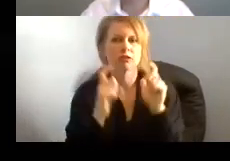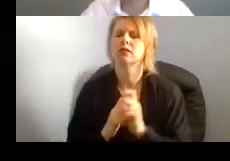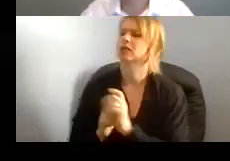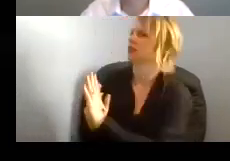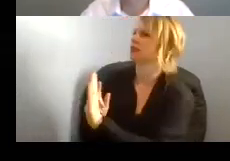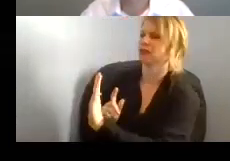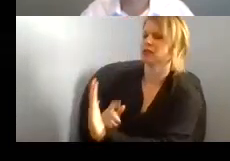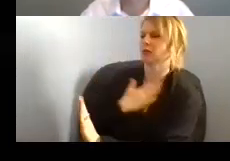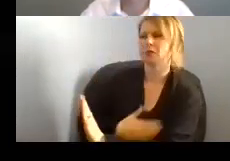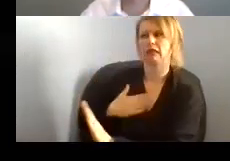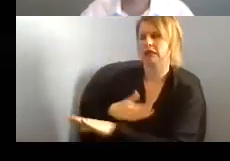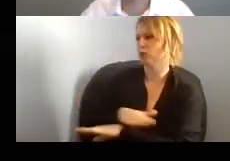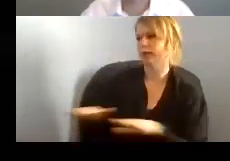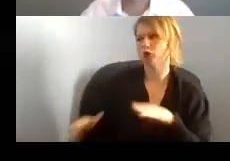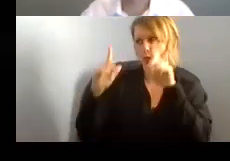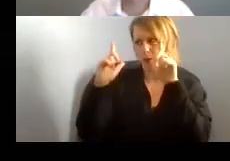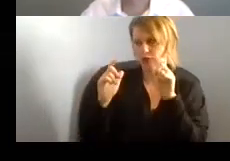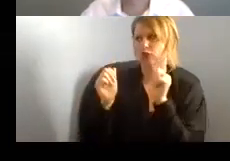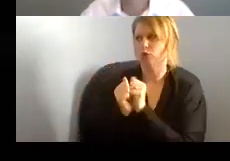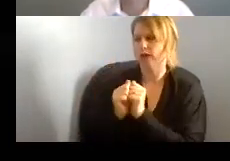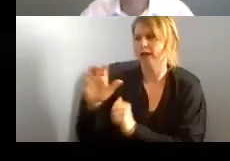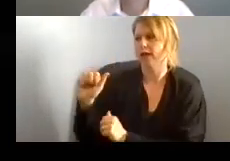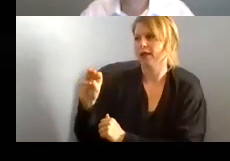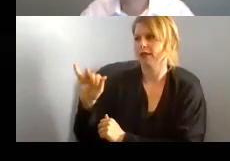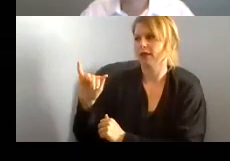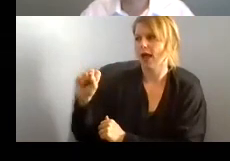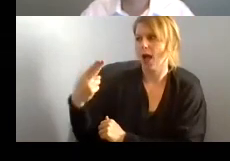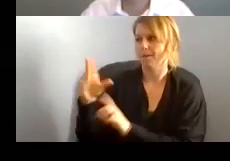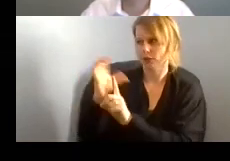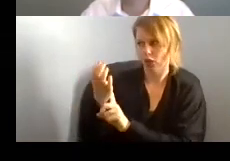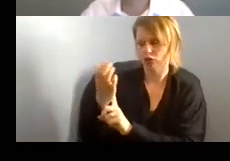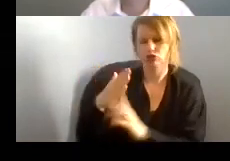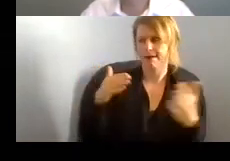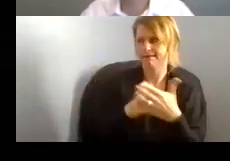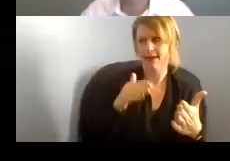we don’t take pictures in the Amish culture. It’s against our religion – our religious belief.